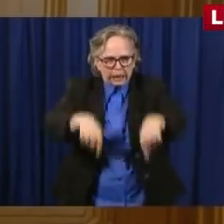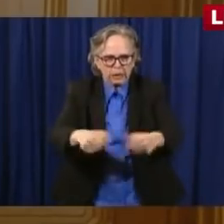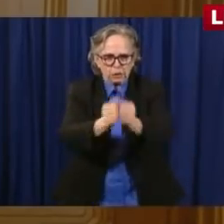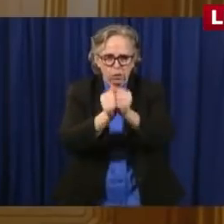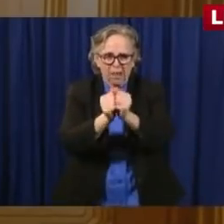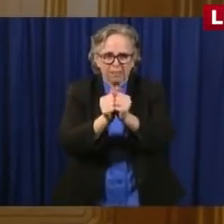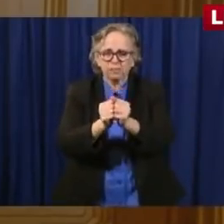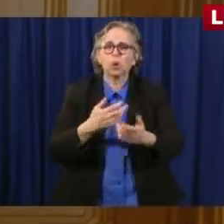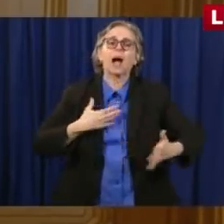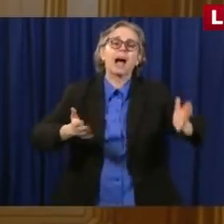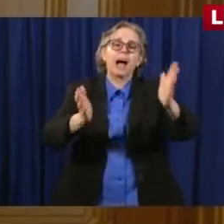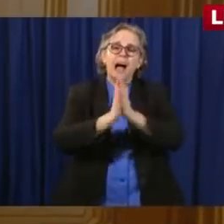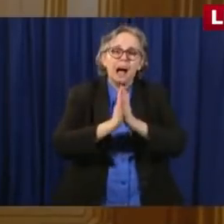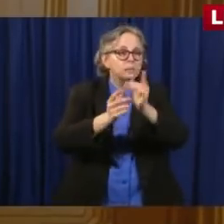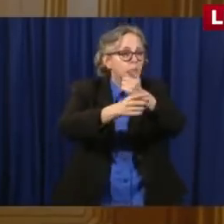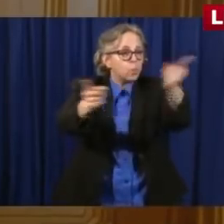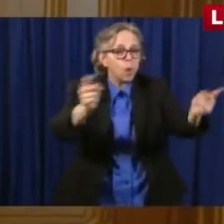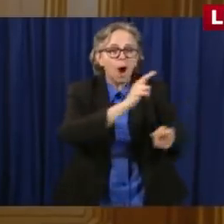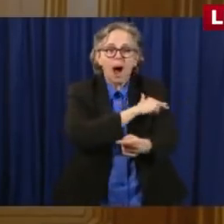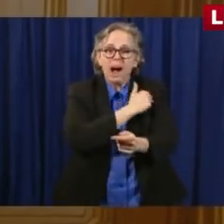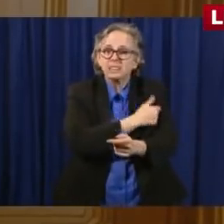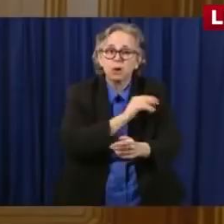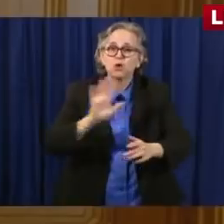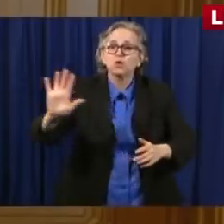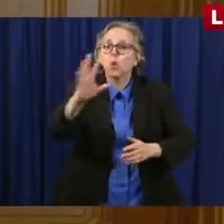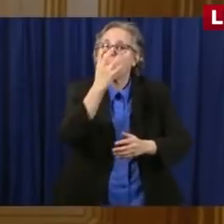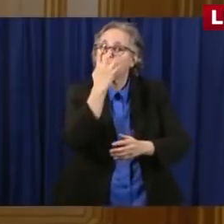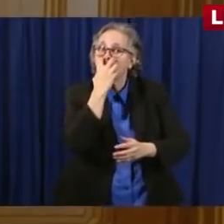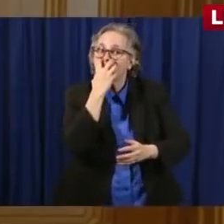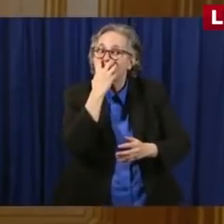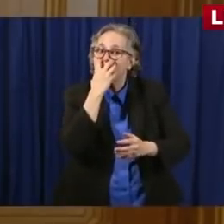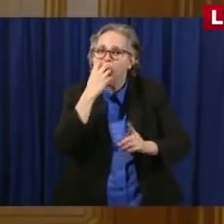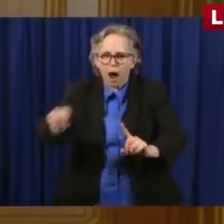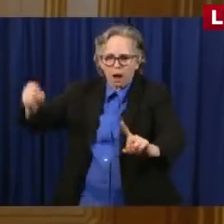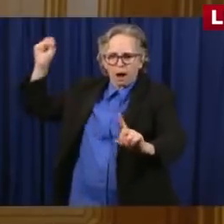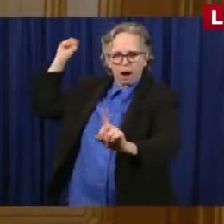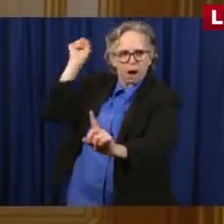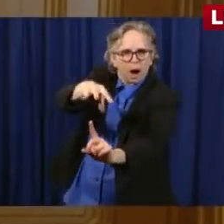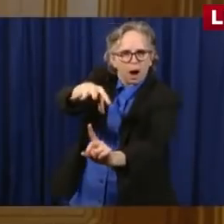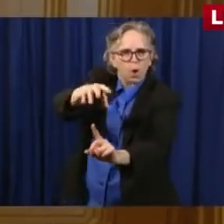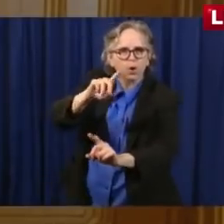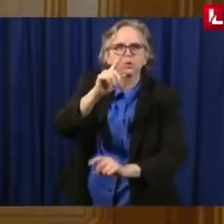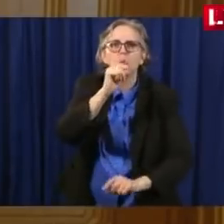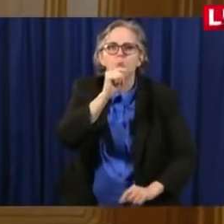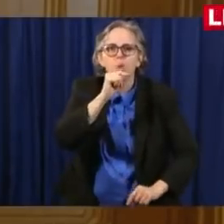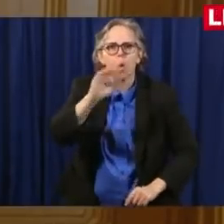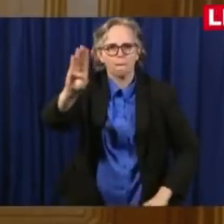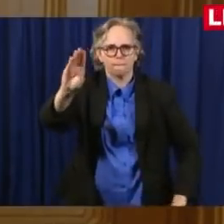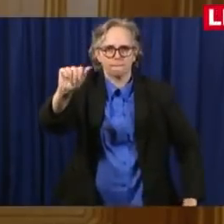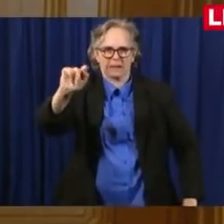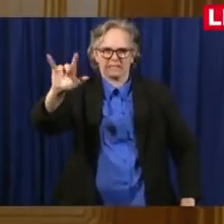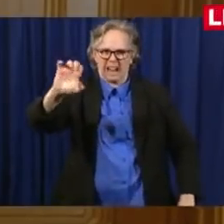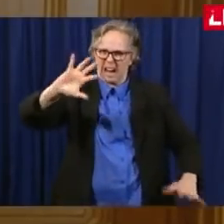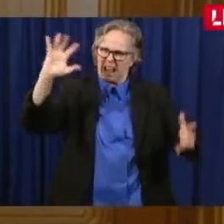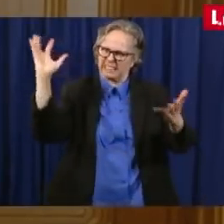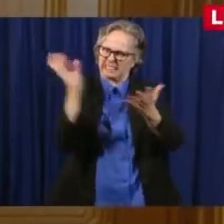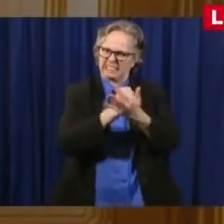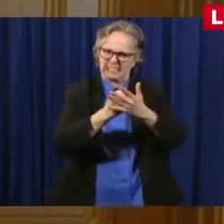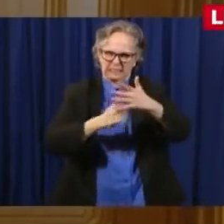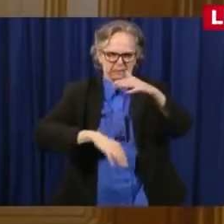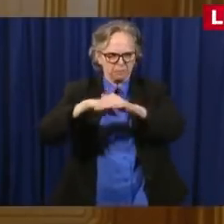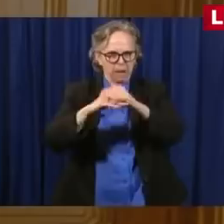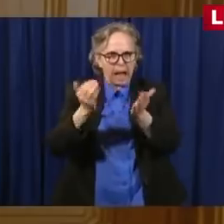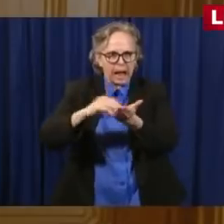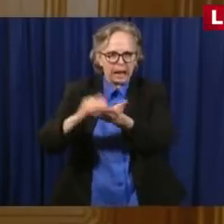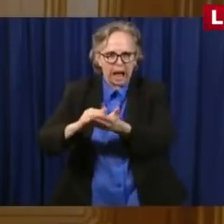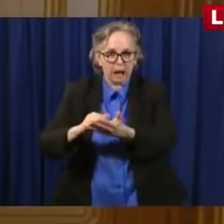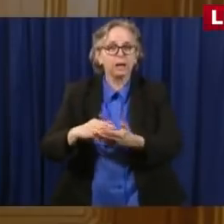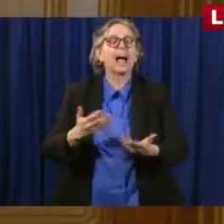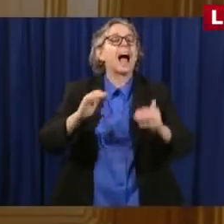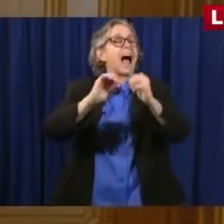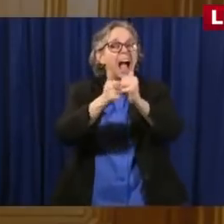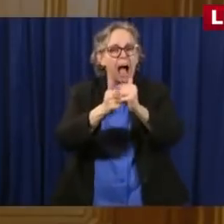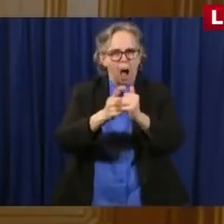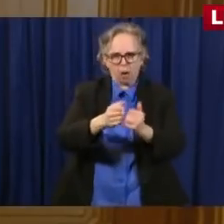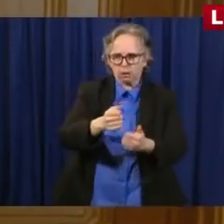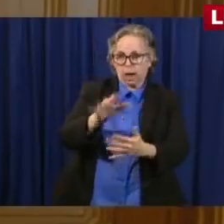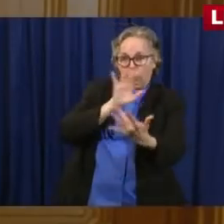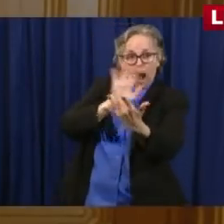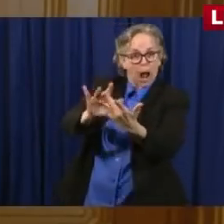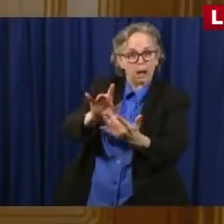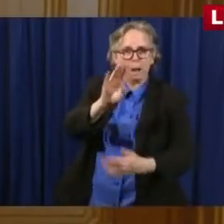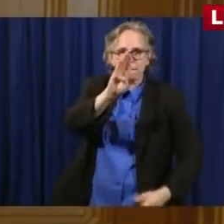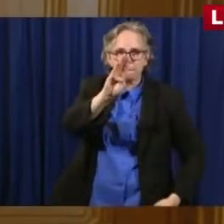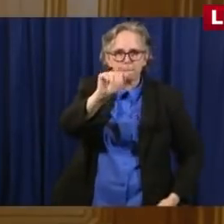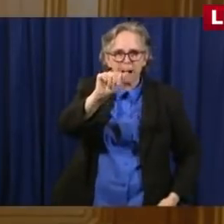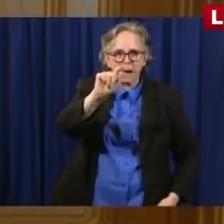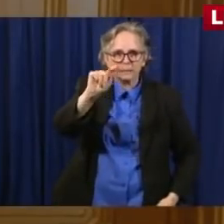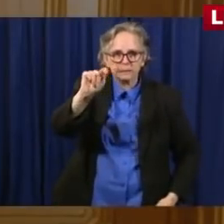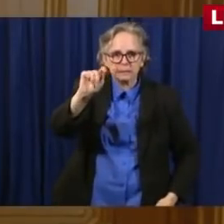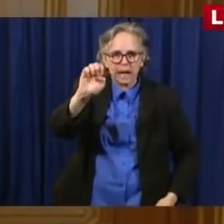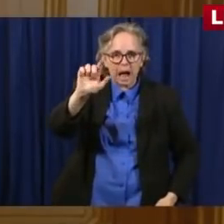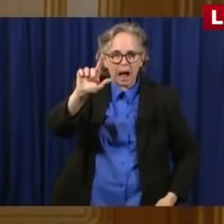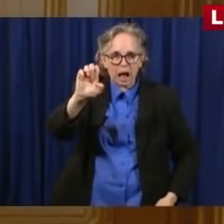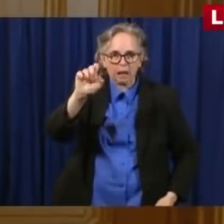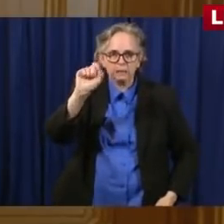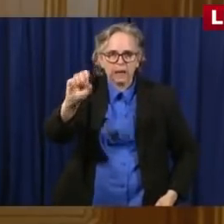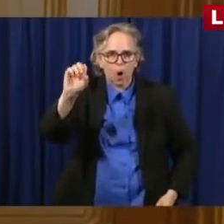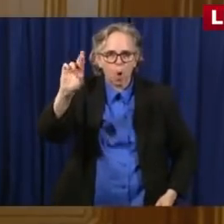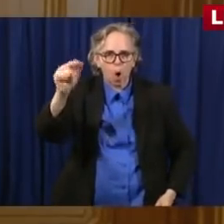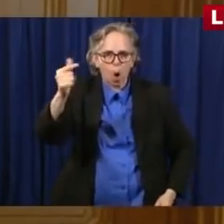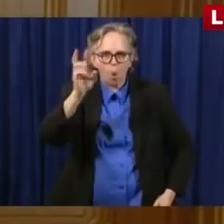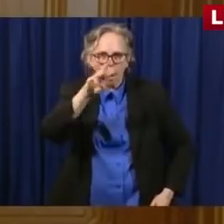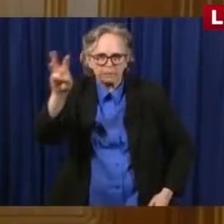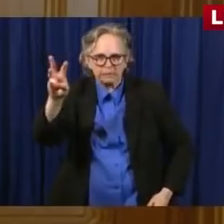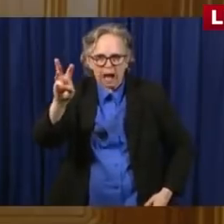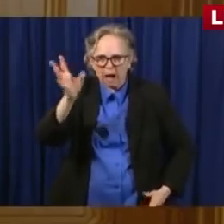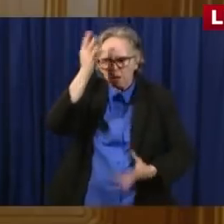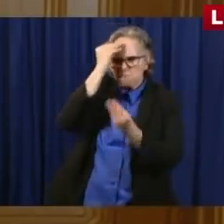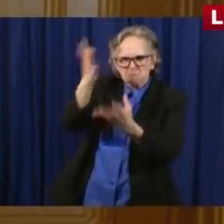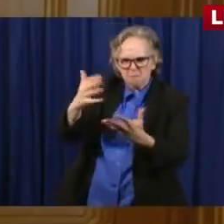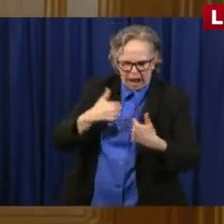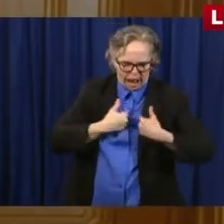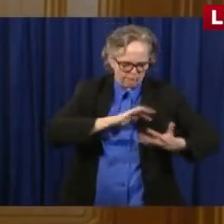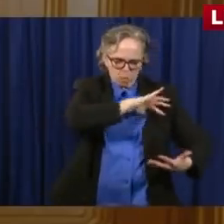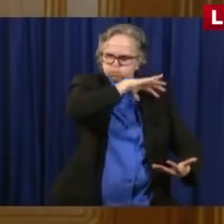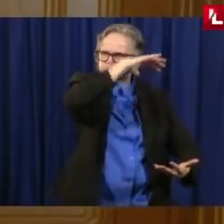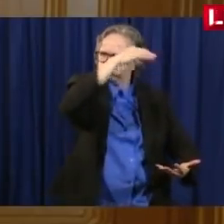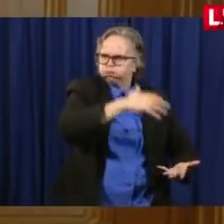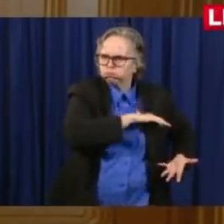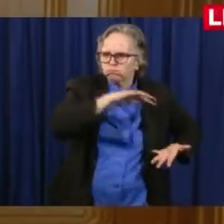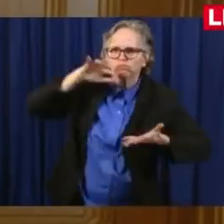SO, WE ARE ALL IN THIS TOGETHER, AND I APPEAL AGAIN TO OUR HOSPITALS SEND THOSE MASKS TO BATTELLE, PLEASE TAKE ADVANTAGE OF THAT.